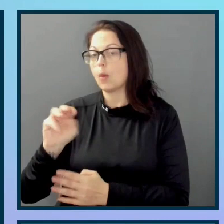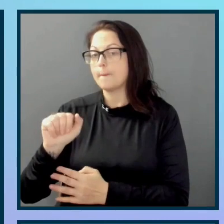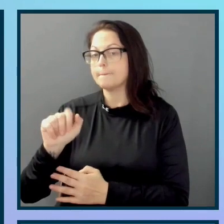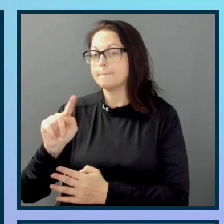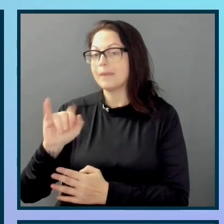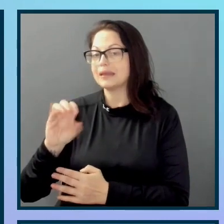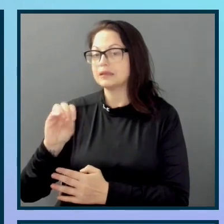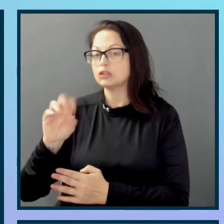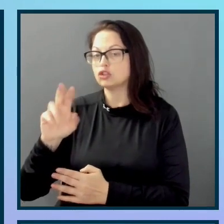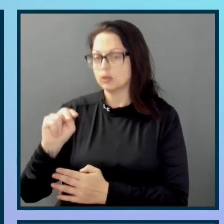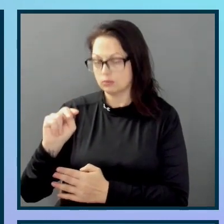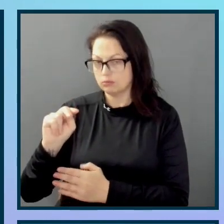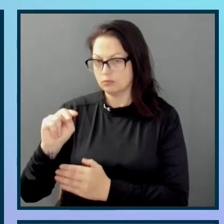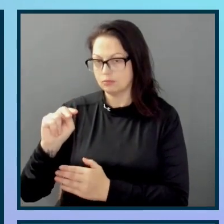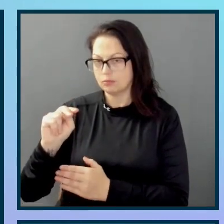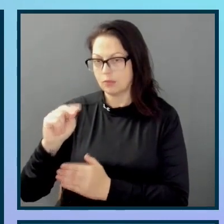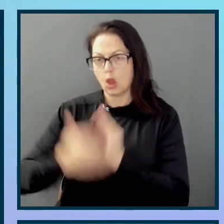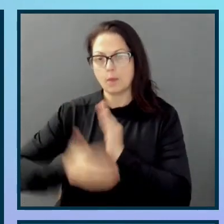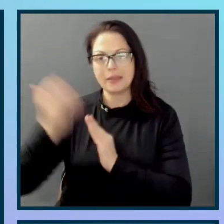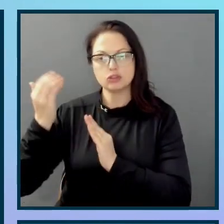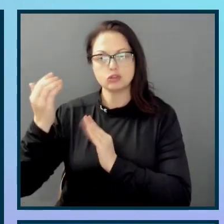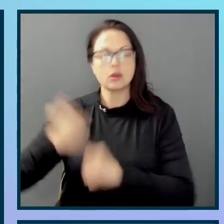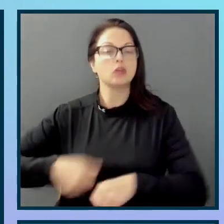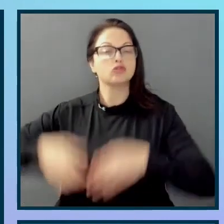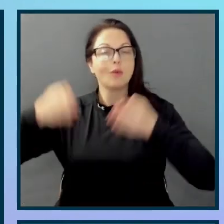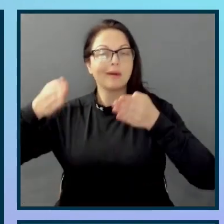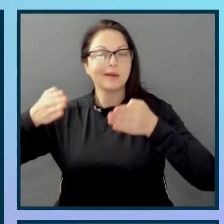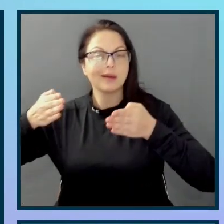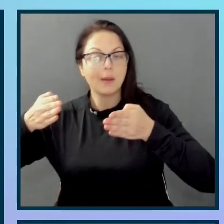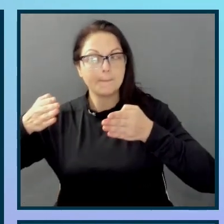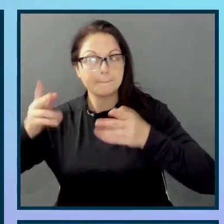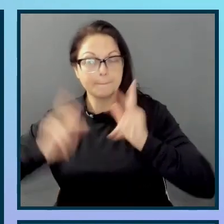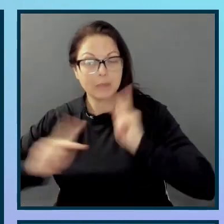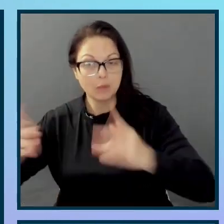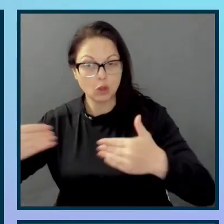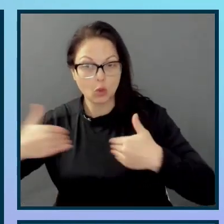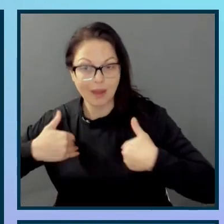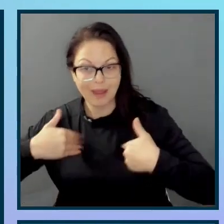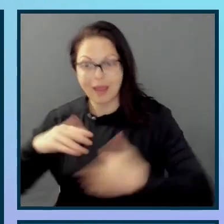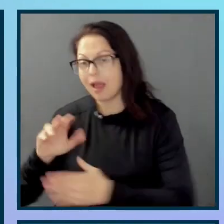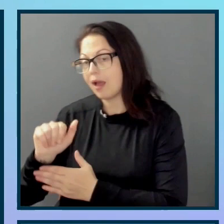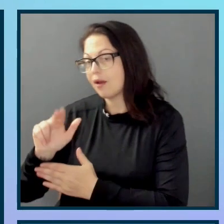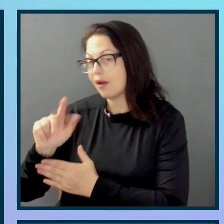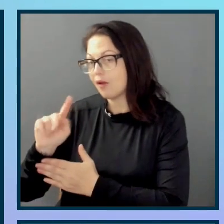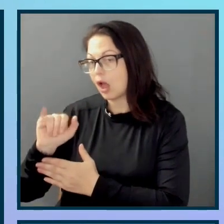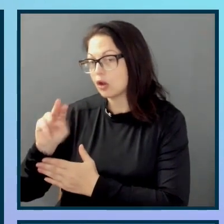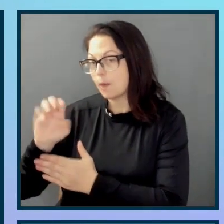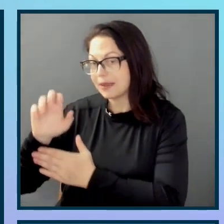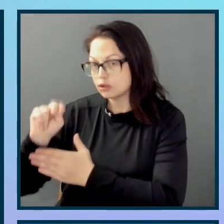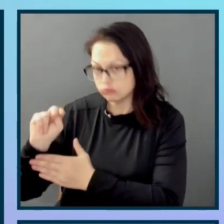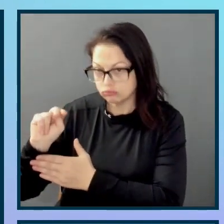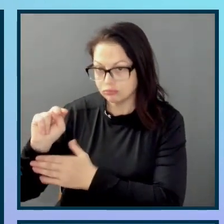that a team that has a lot of automation in their testing and in other aspect is likely to be a team that's also highly agile,